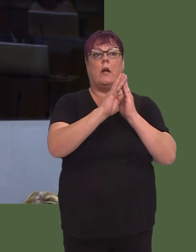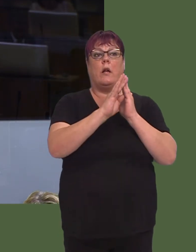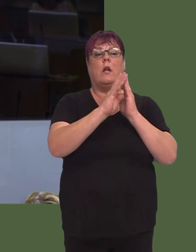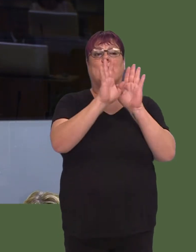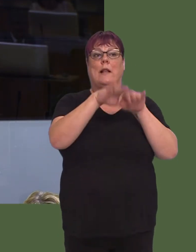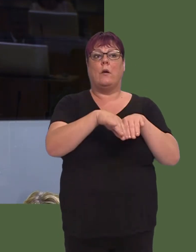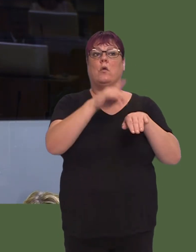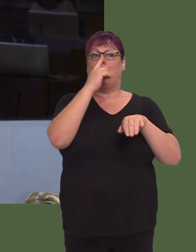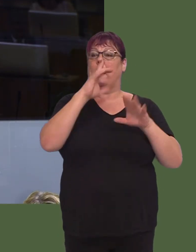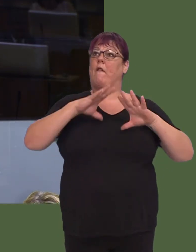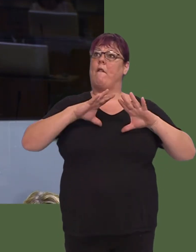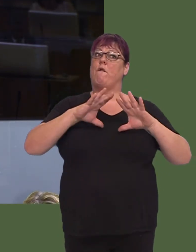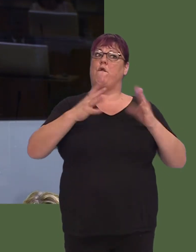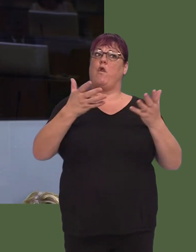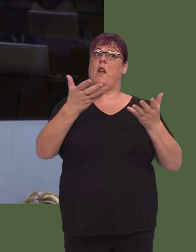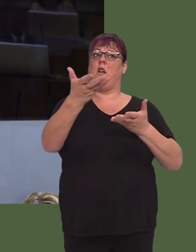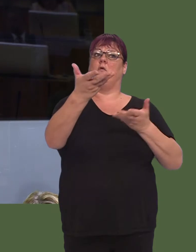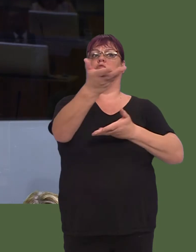to agreeing a free trade deal for the UK as a whole?